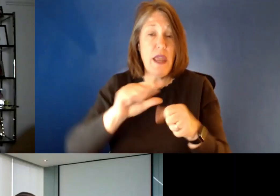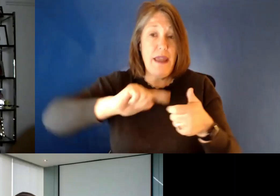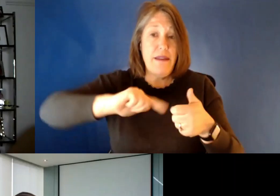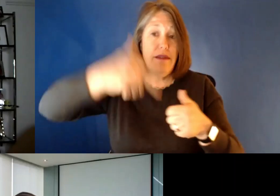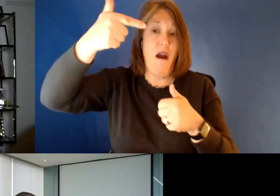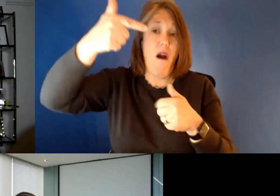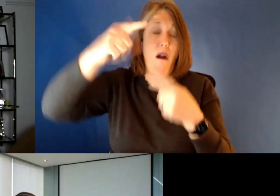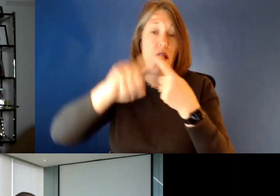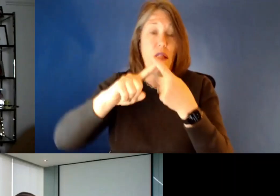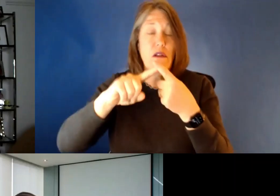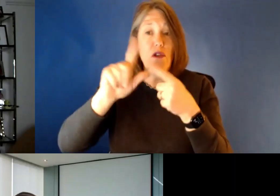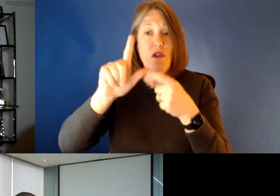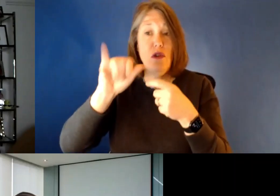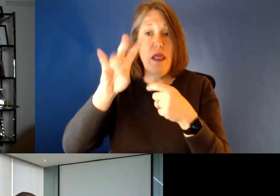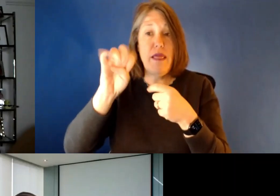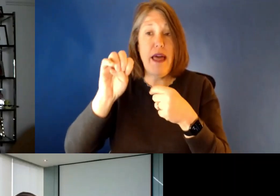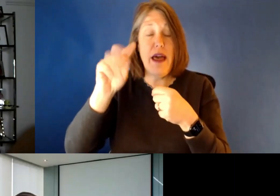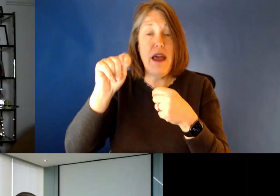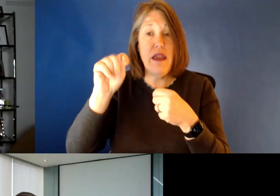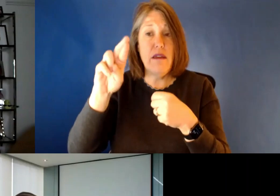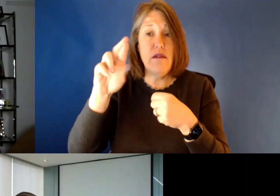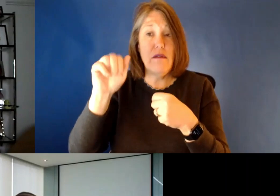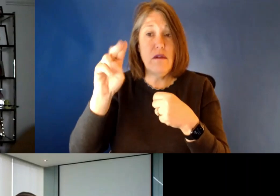transcript 06:19:10 and see the close captioning provided